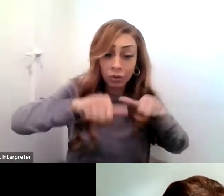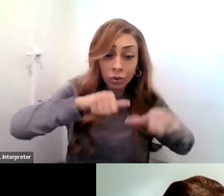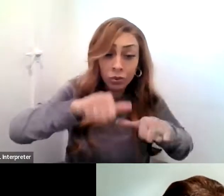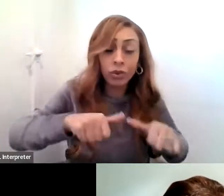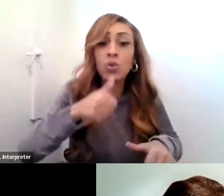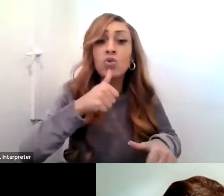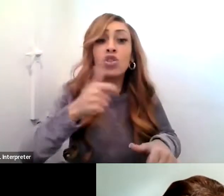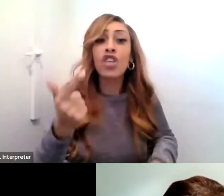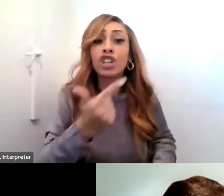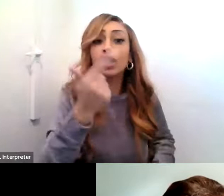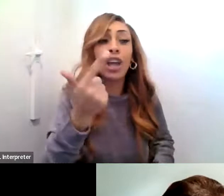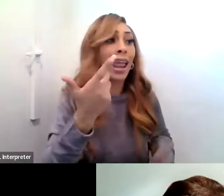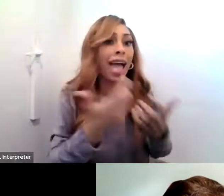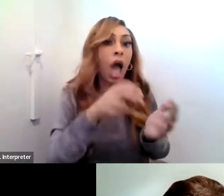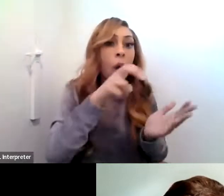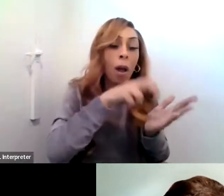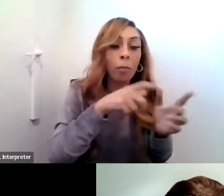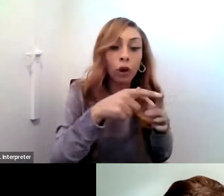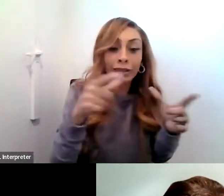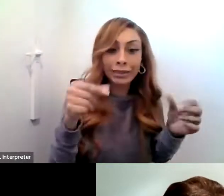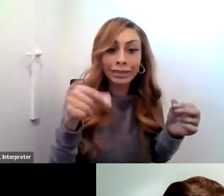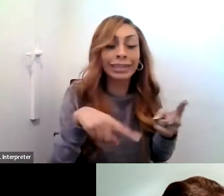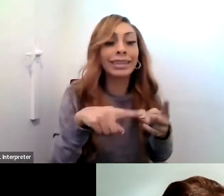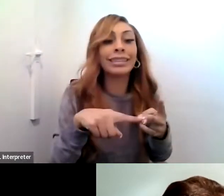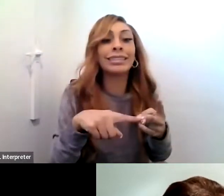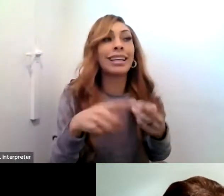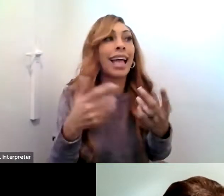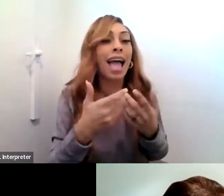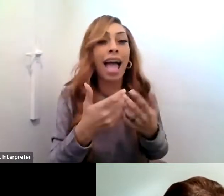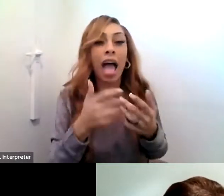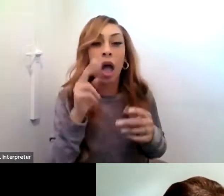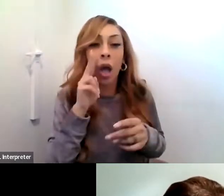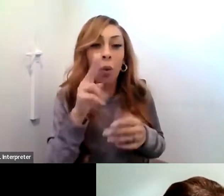to get people to book their tickets successfully, and there needs to be something similar for digital access.